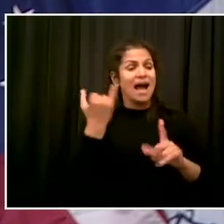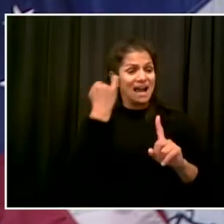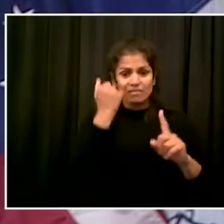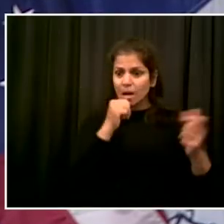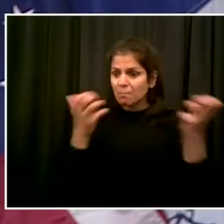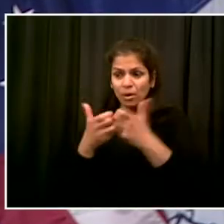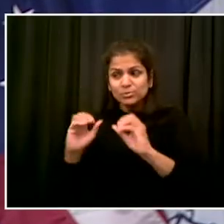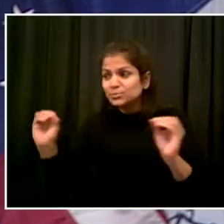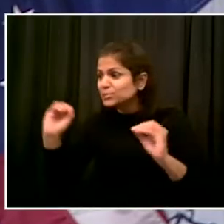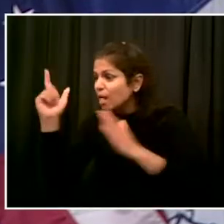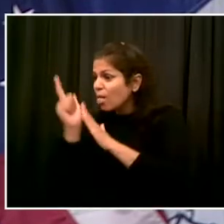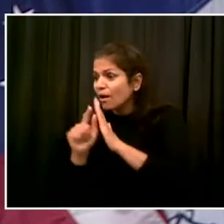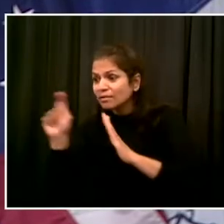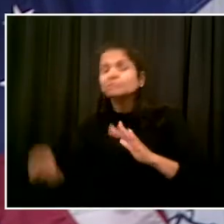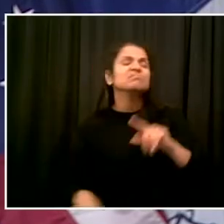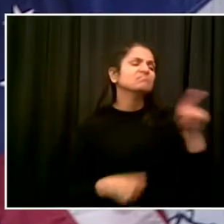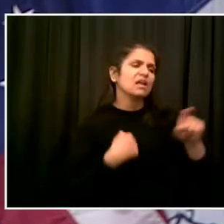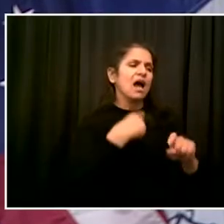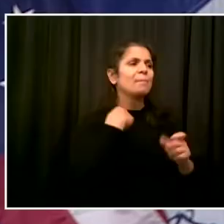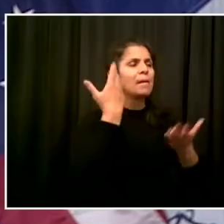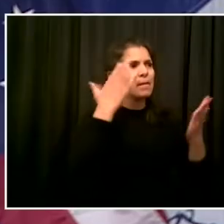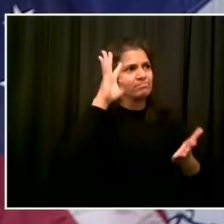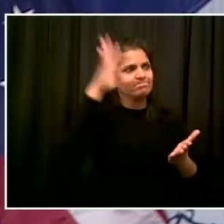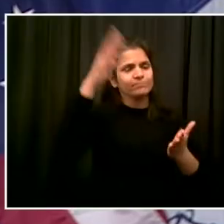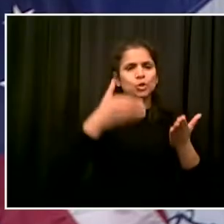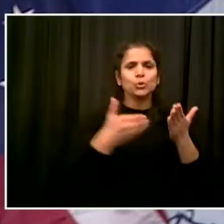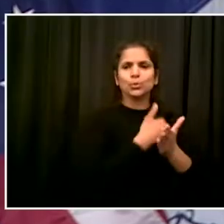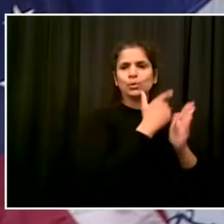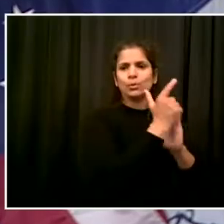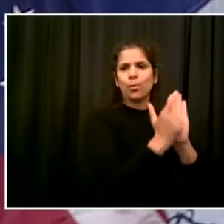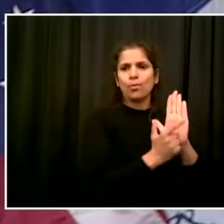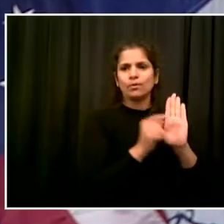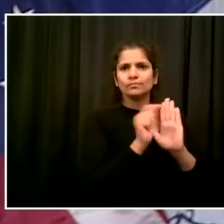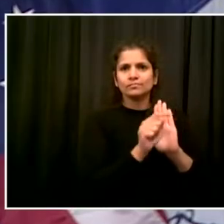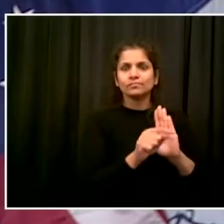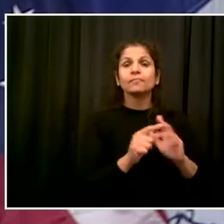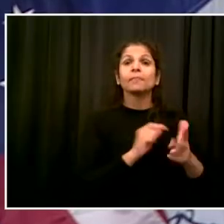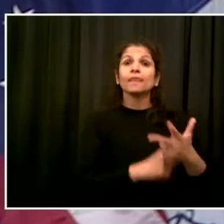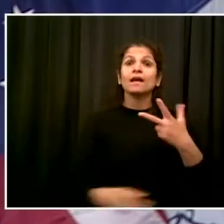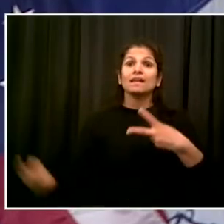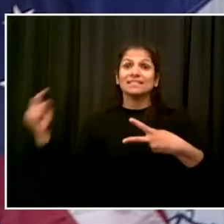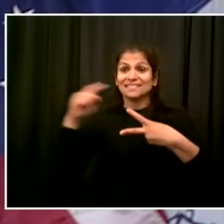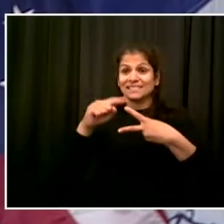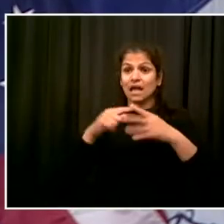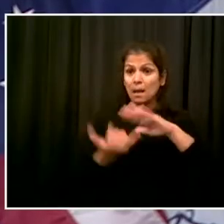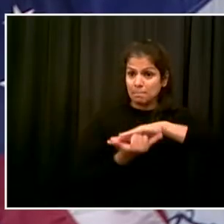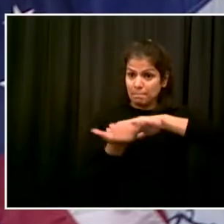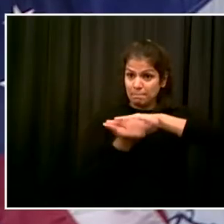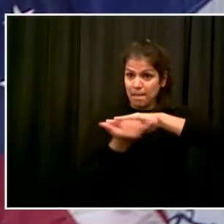WOULD MAKE SENSE. WE WILL TALK TO MJ ABOUT WHAT